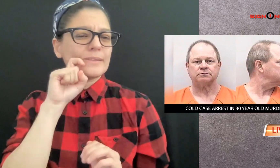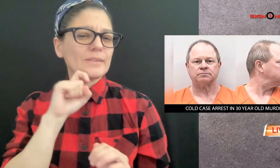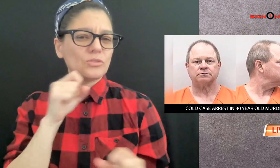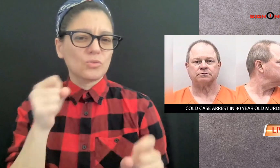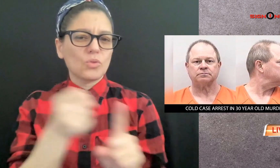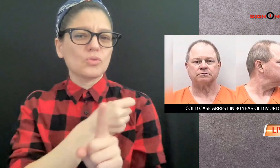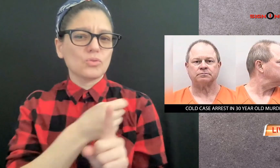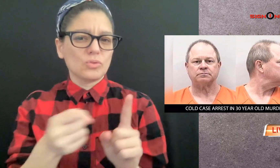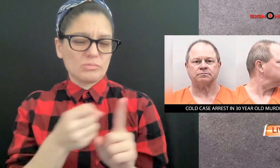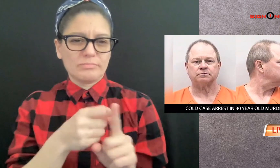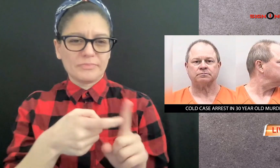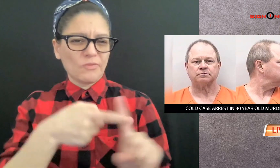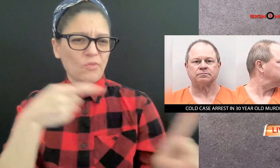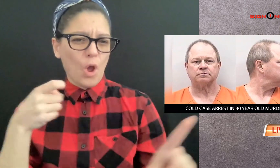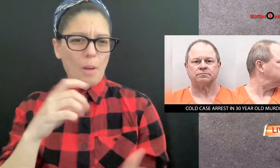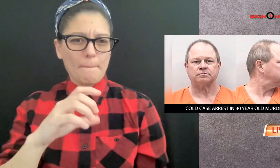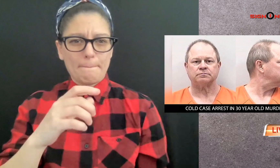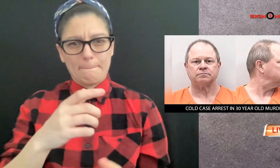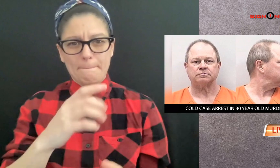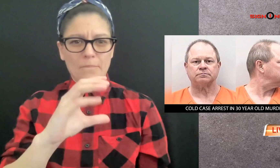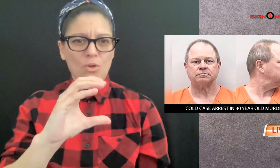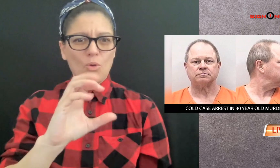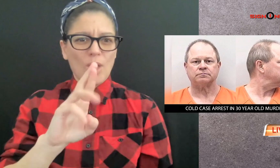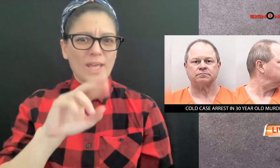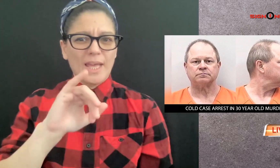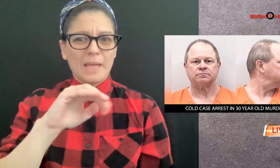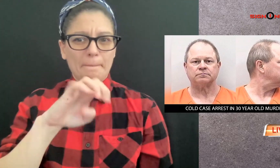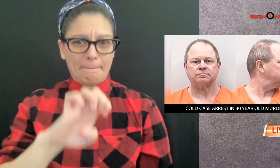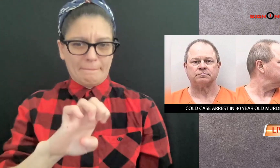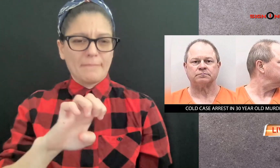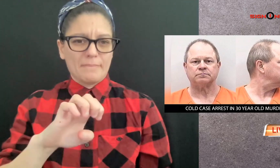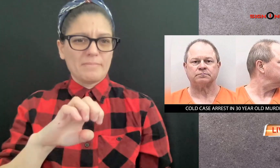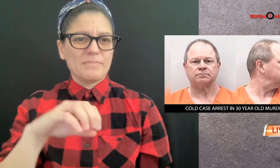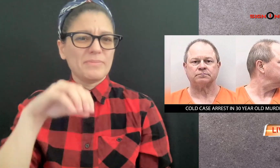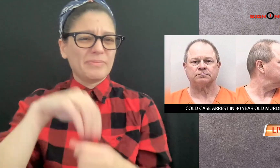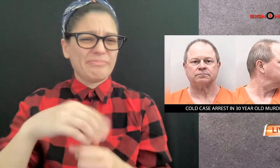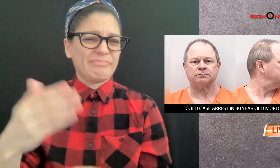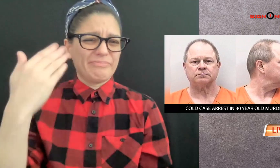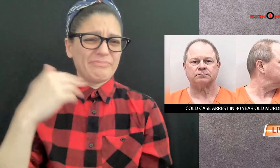and sexual assault in a crime that is 33 years old